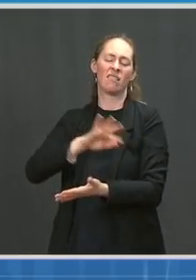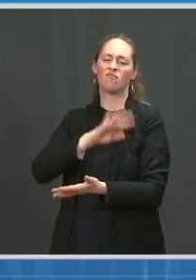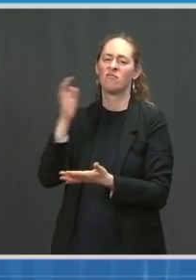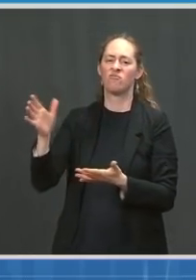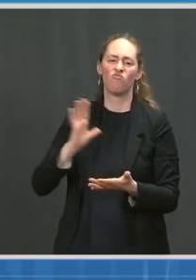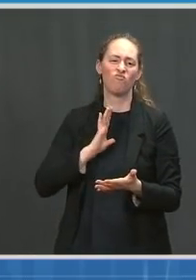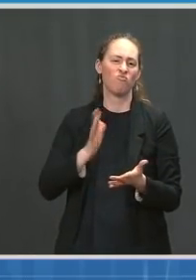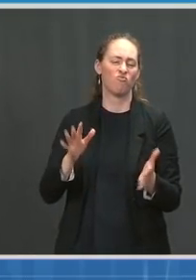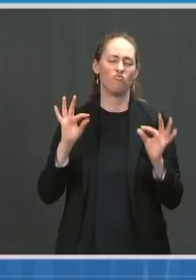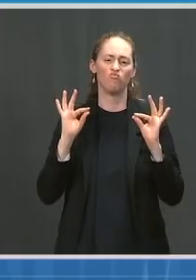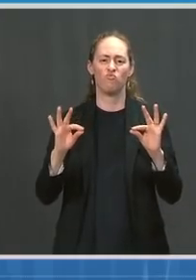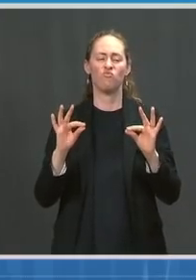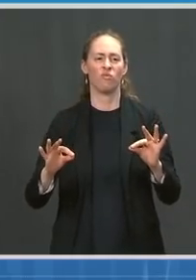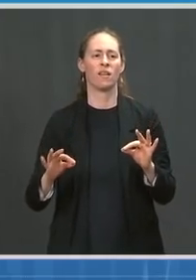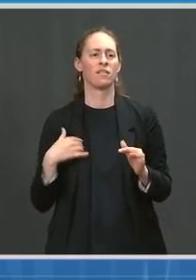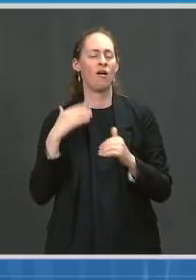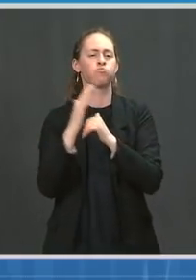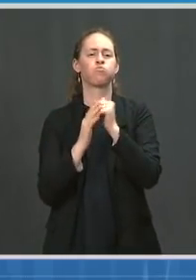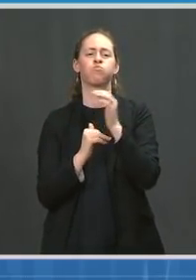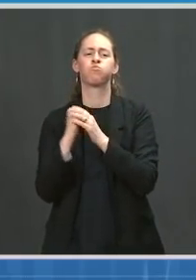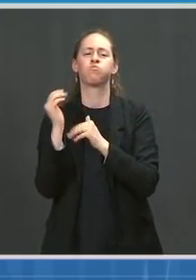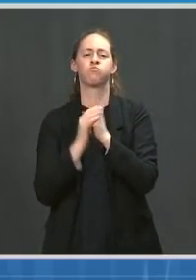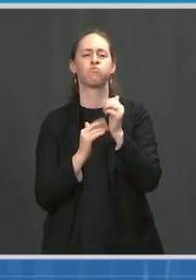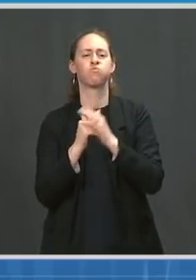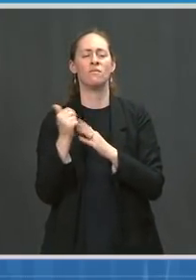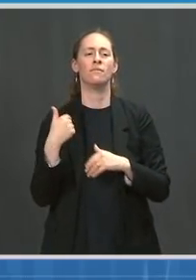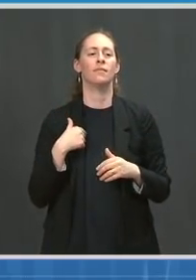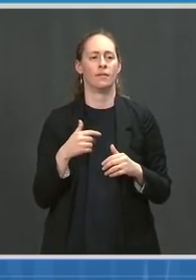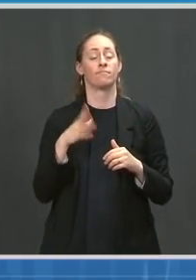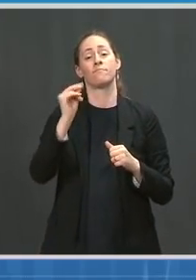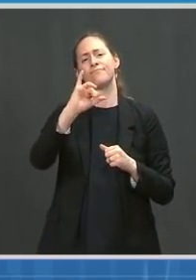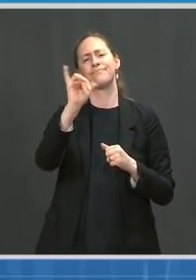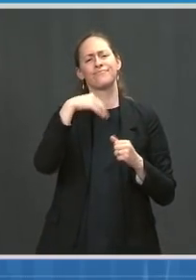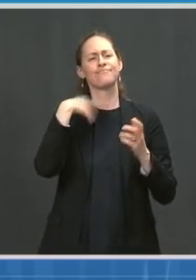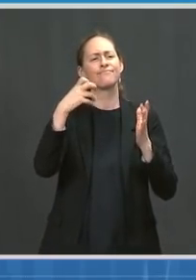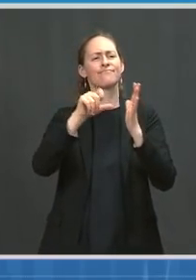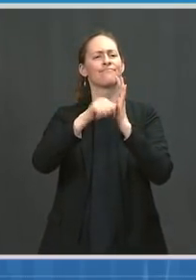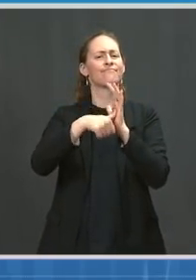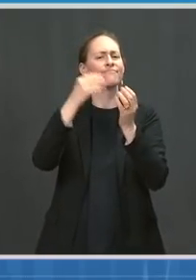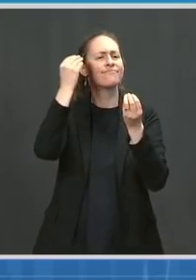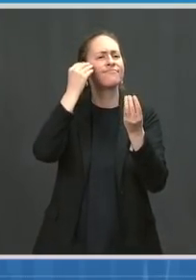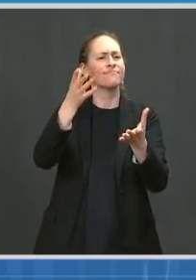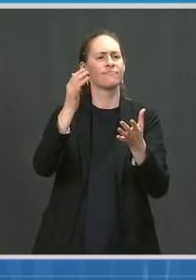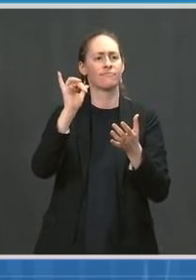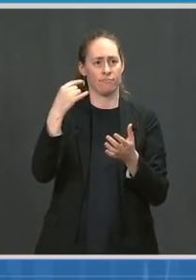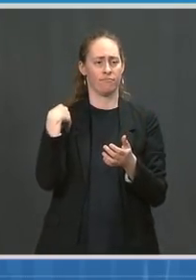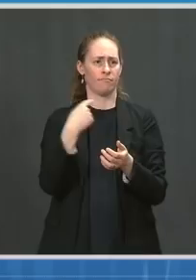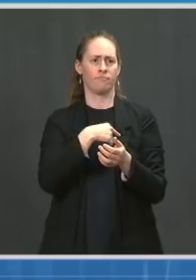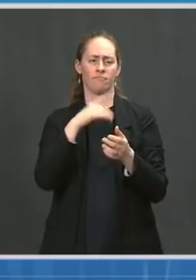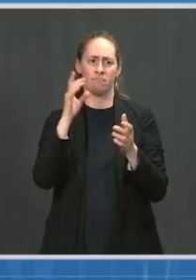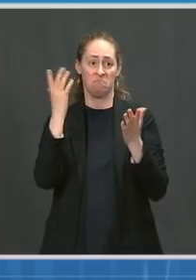on order and being delivered. Furthermore, we're doing everything we can to accelerate the delivery of those doses.